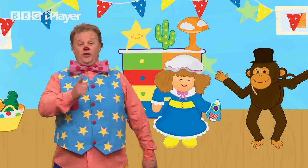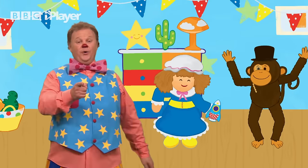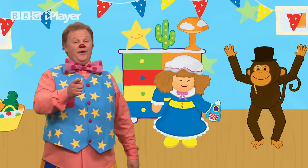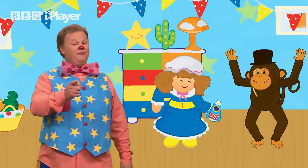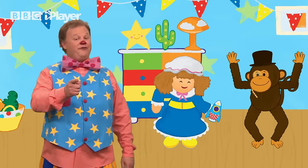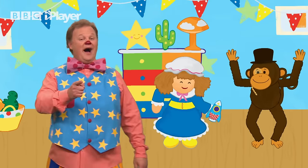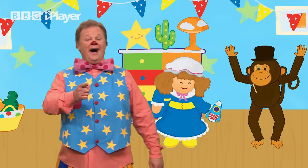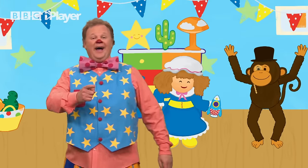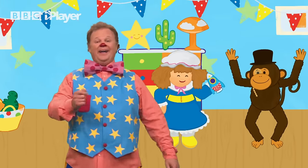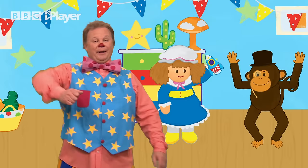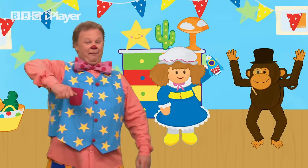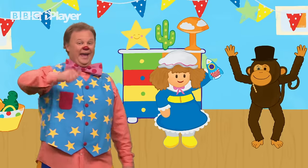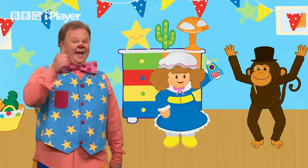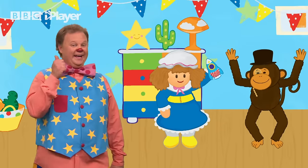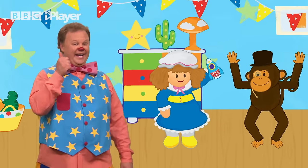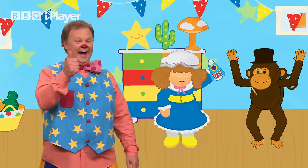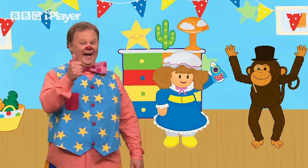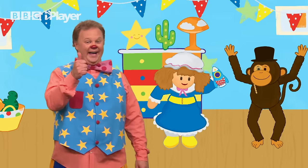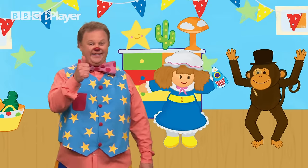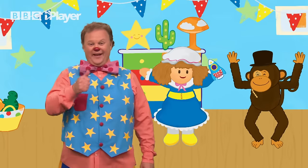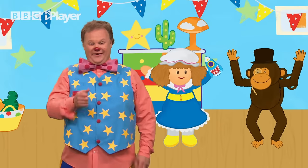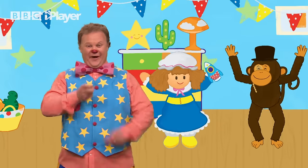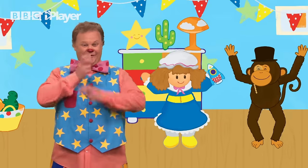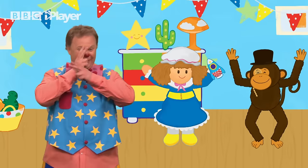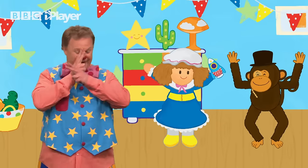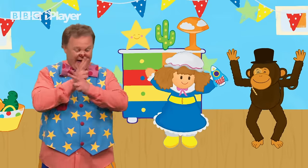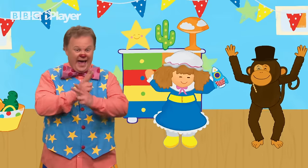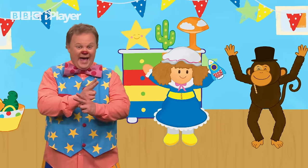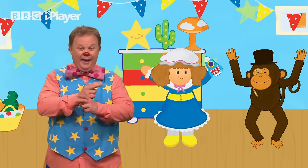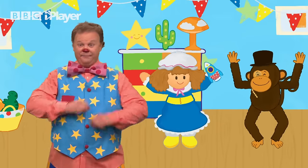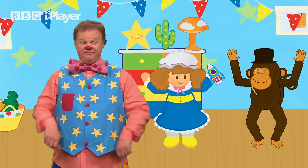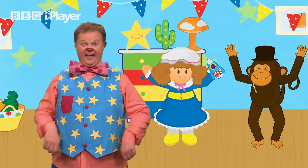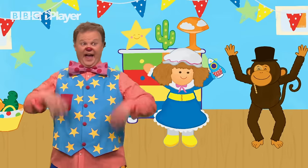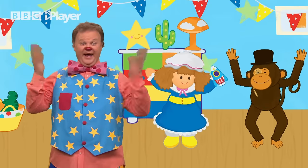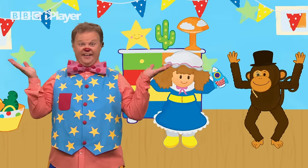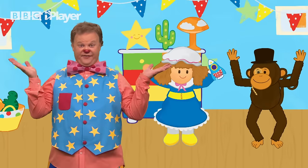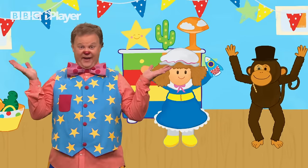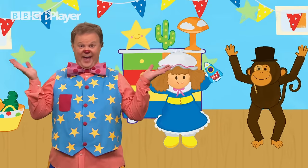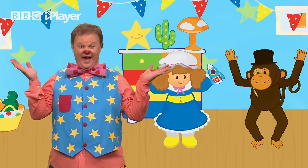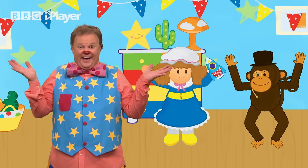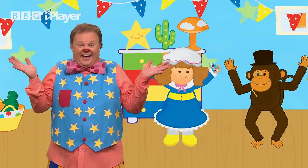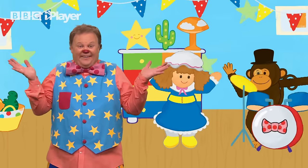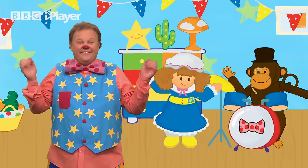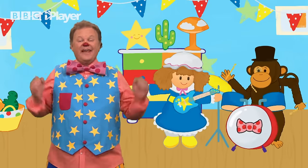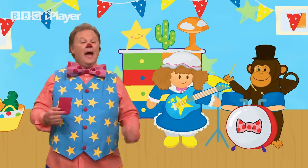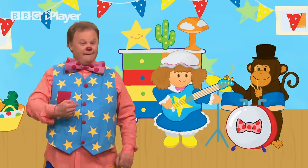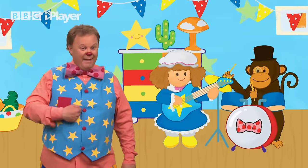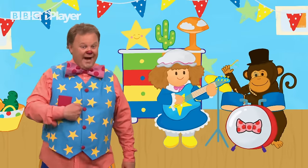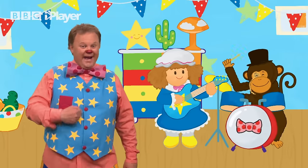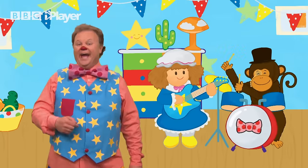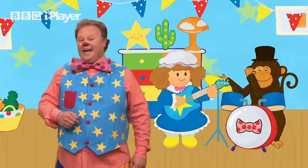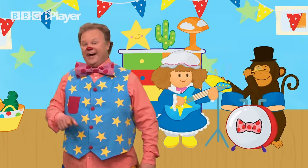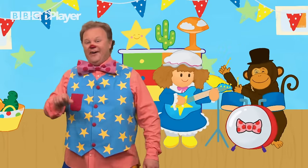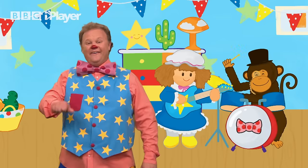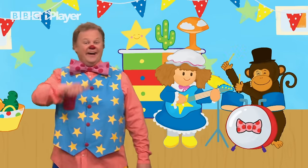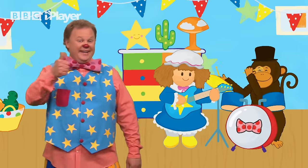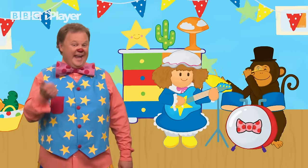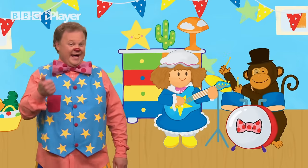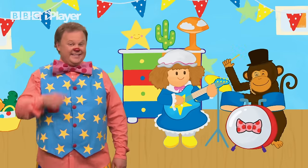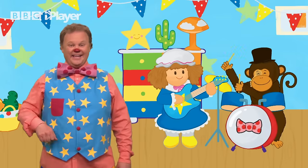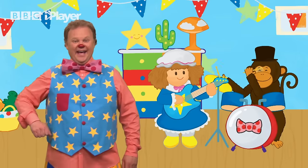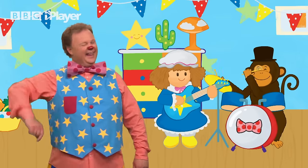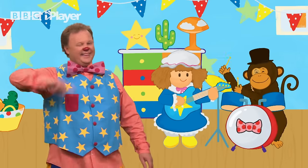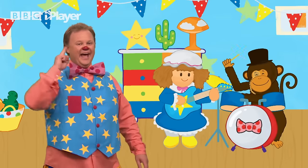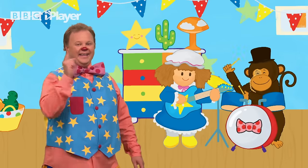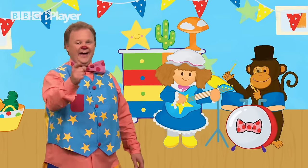you will find being kind shows you care and it's fair my go next than you